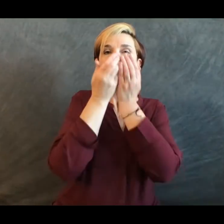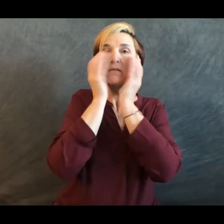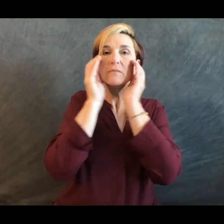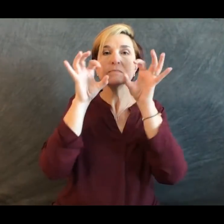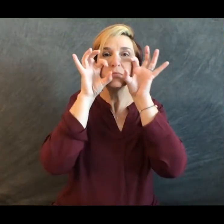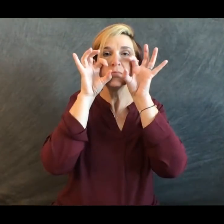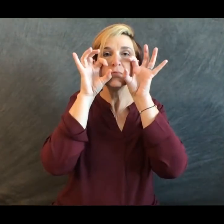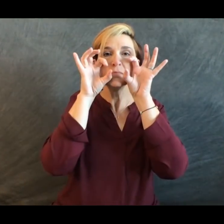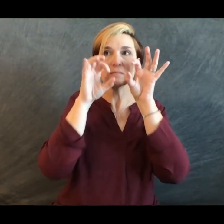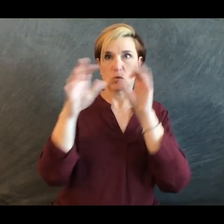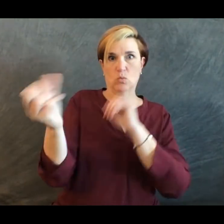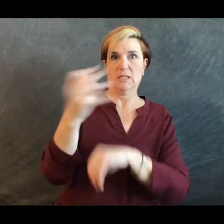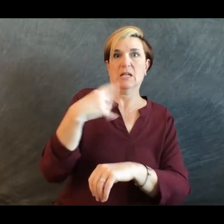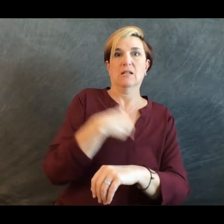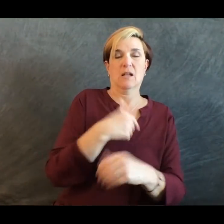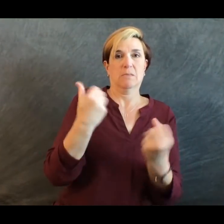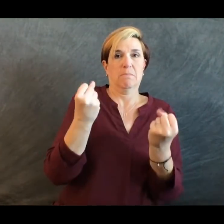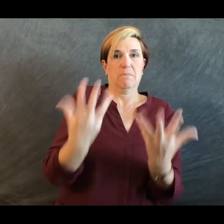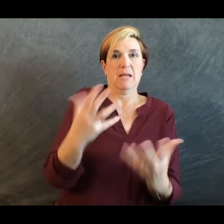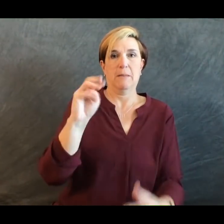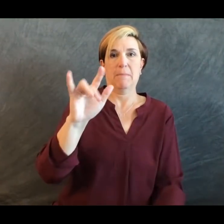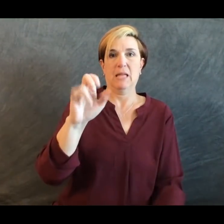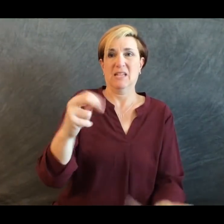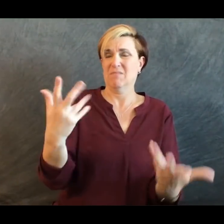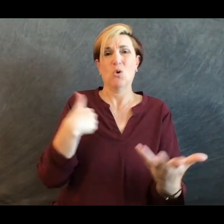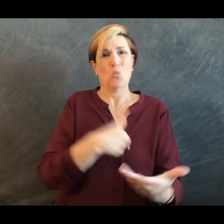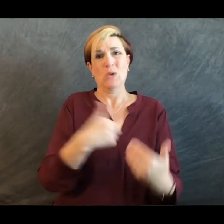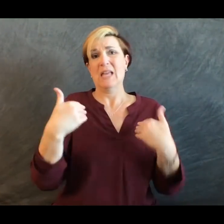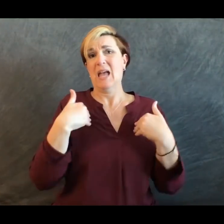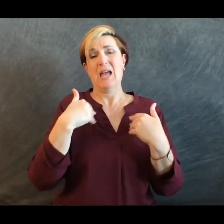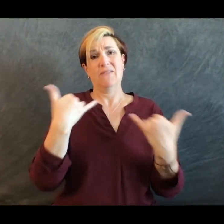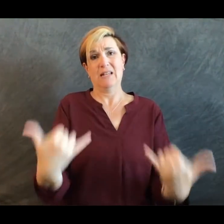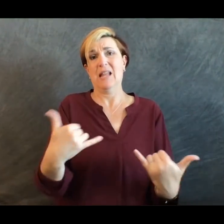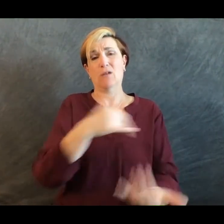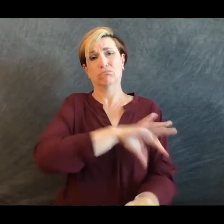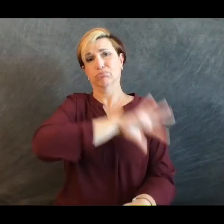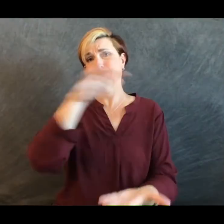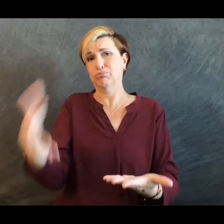ventilators we're in great shape with protective clothing we have additional